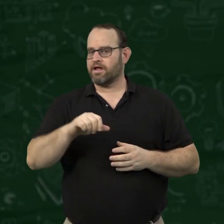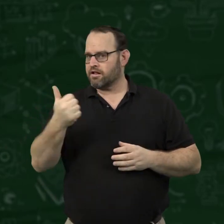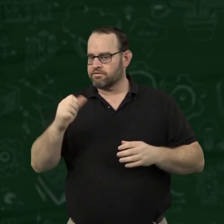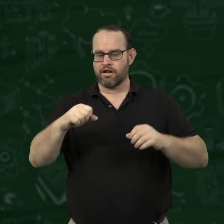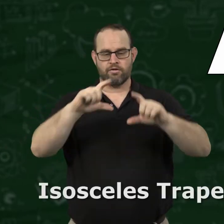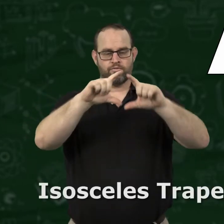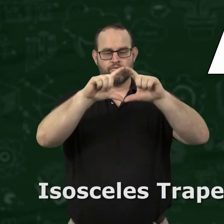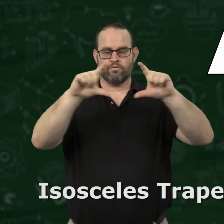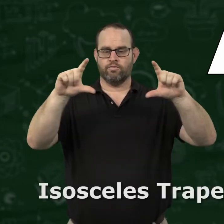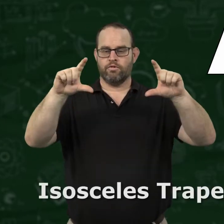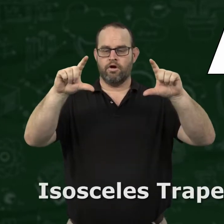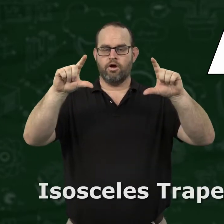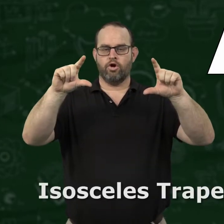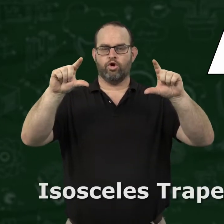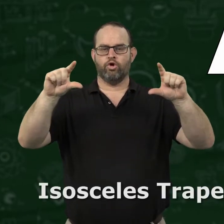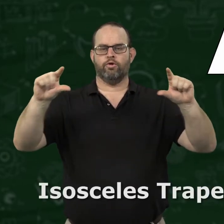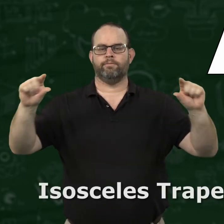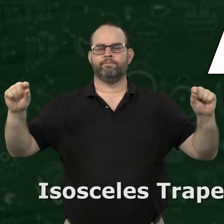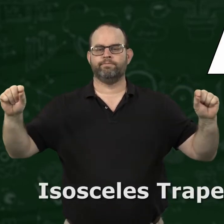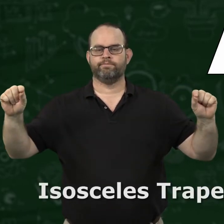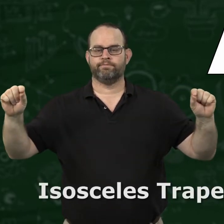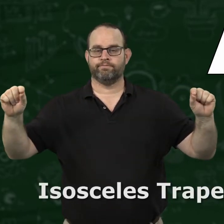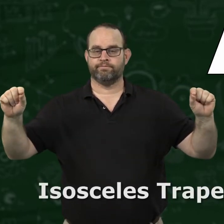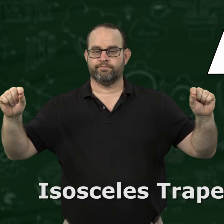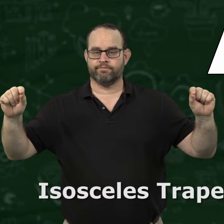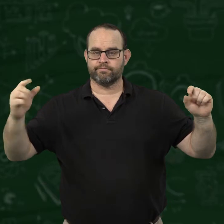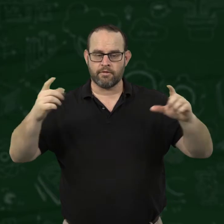Another example is an isosceles trapezoid, which has non-parallel sides of equal length.